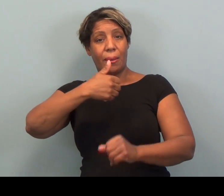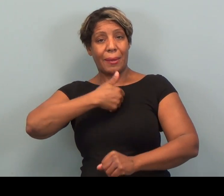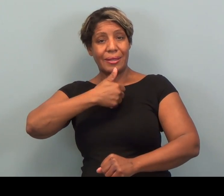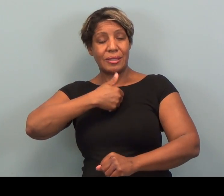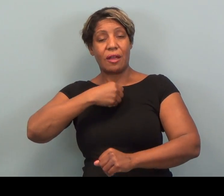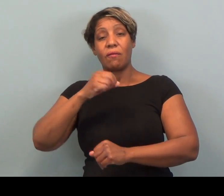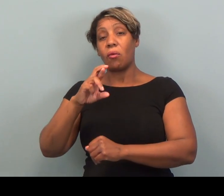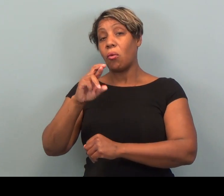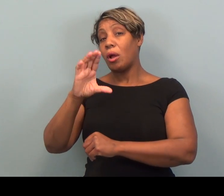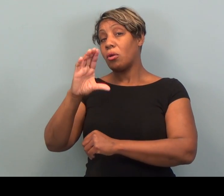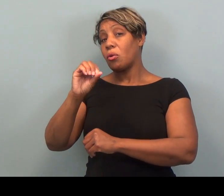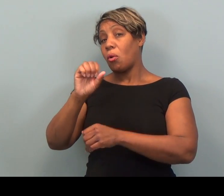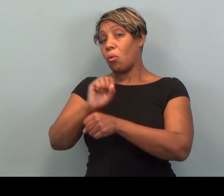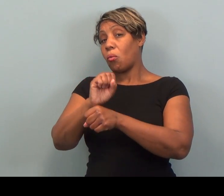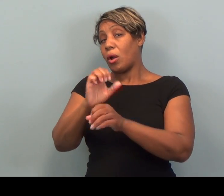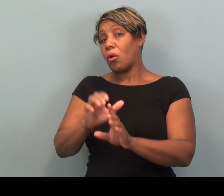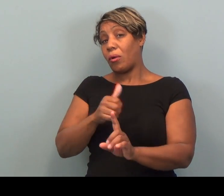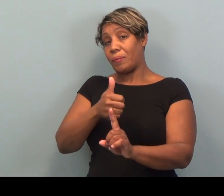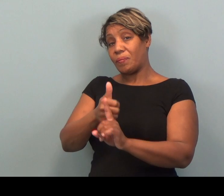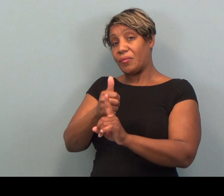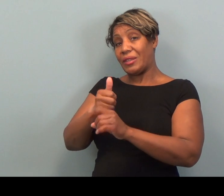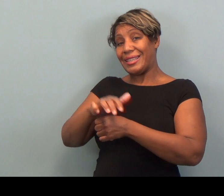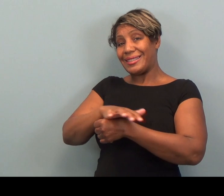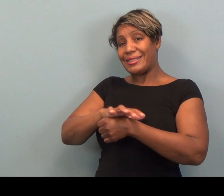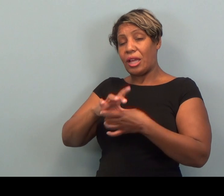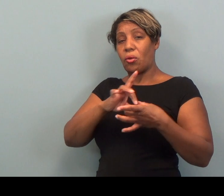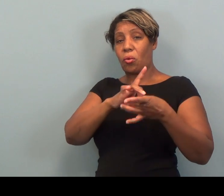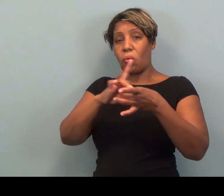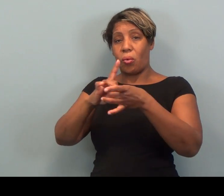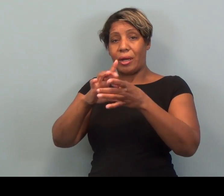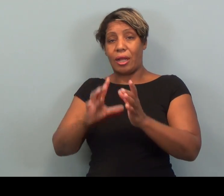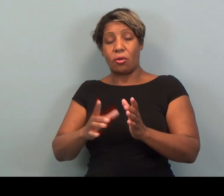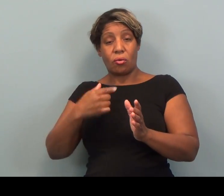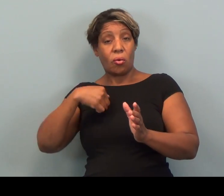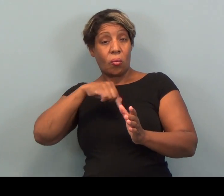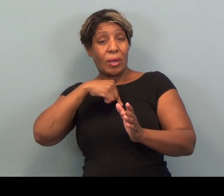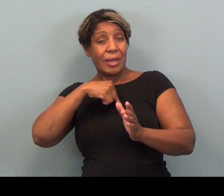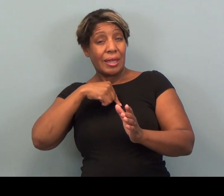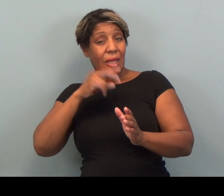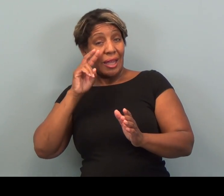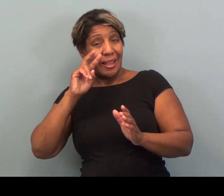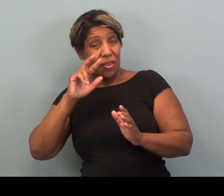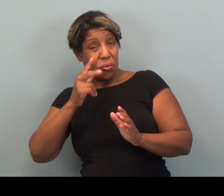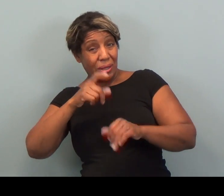or my colleague who is a site coordinator. We take a third look at everything